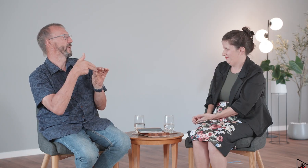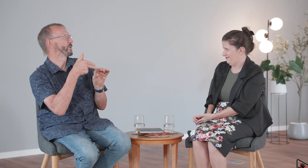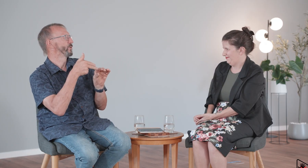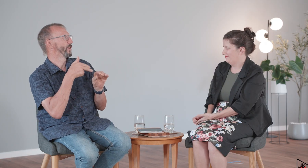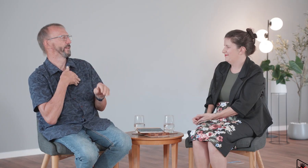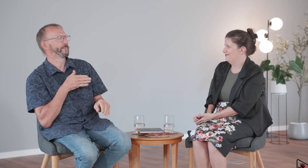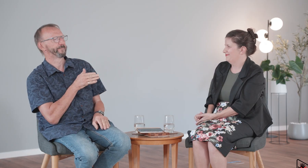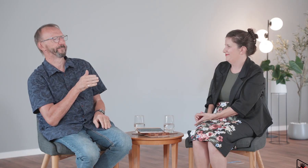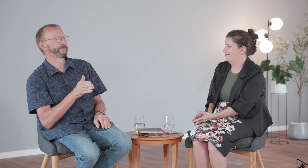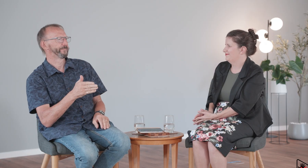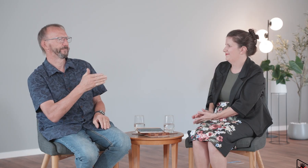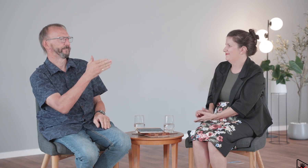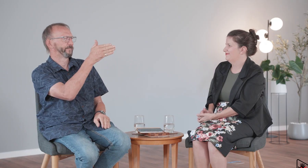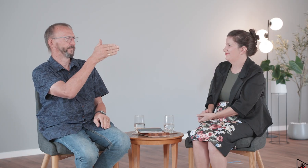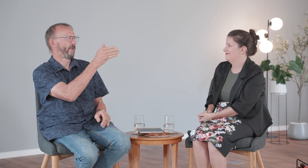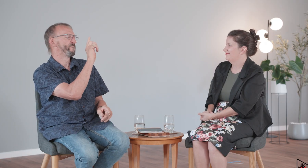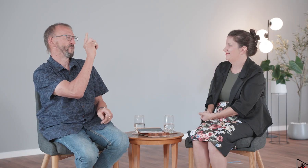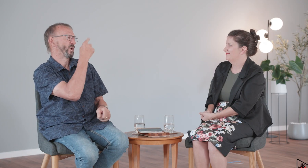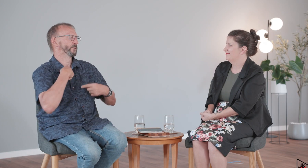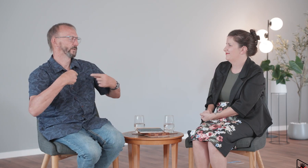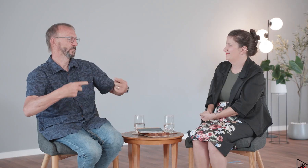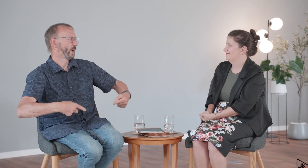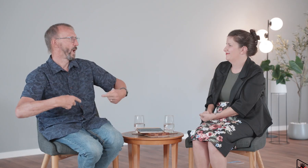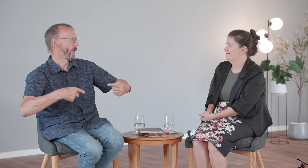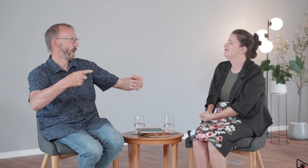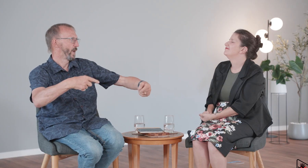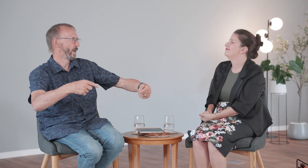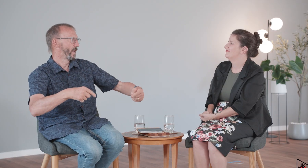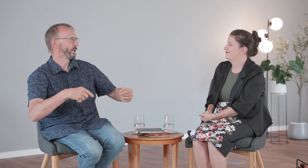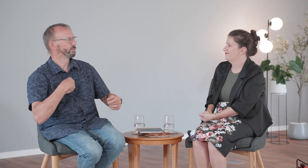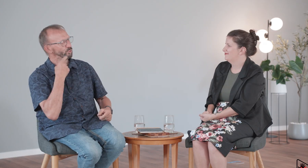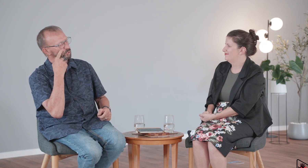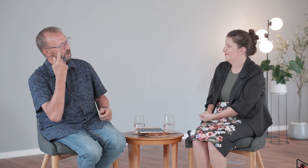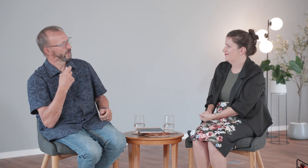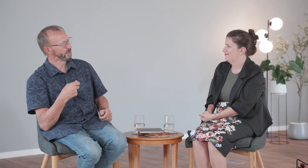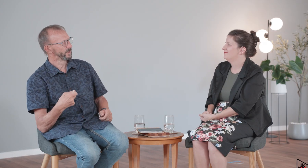bit of extra time. So I thought I'd go into the petrol station. And first of all, I thought I'd